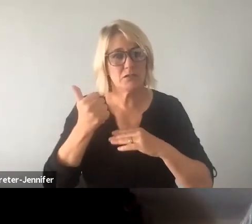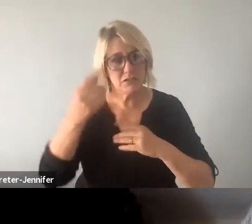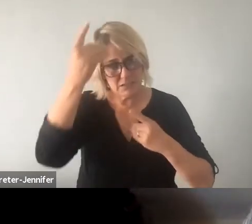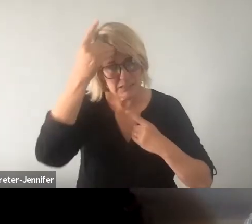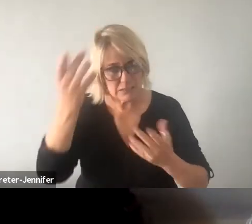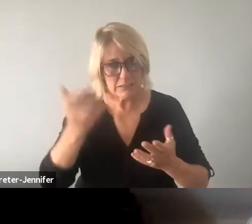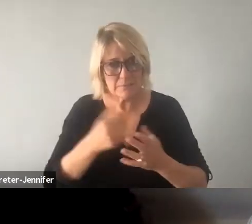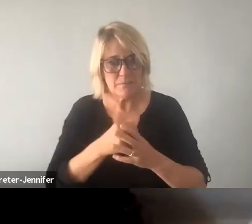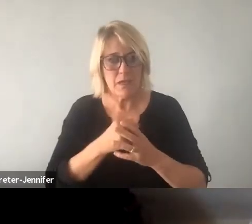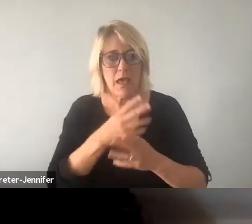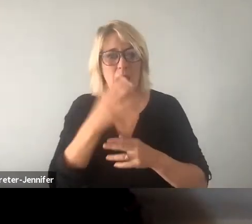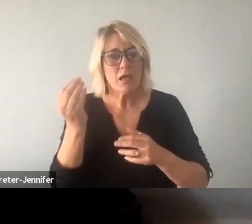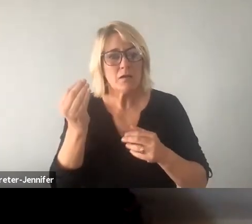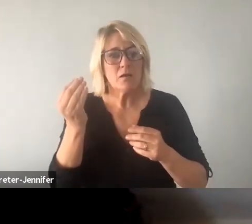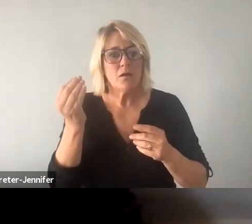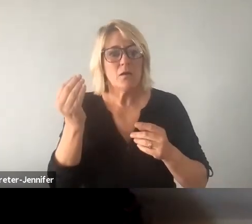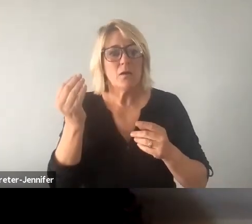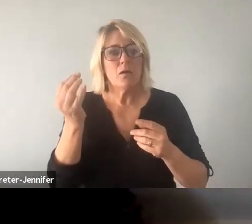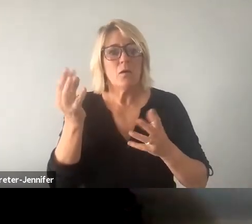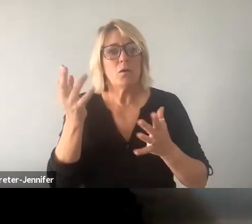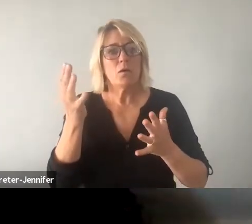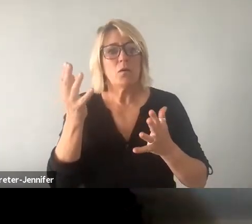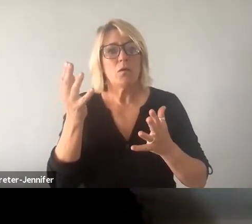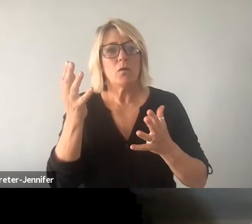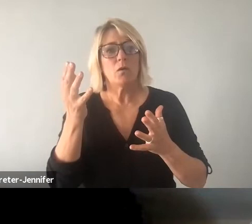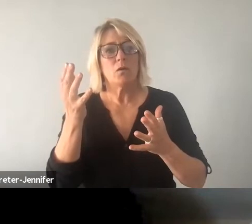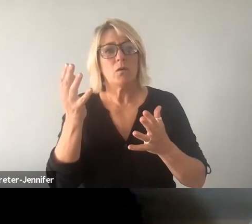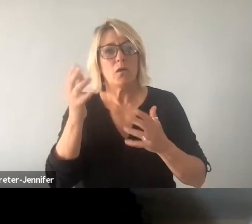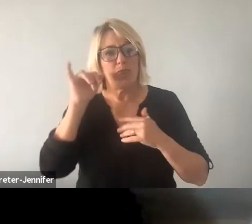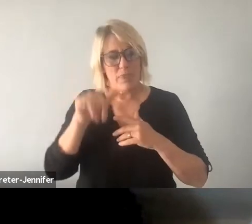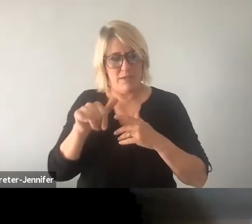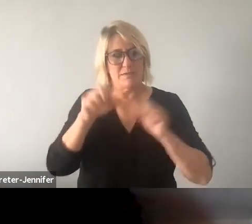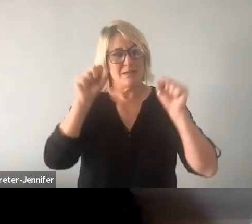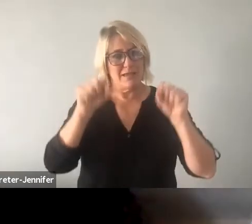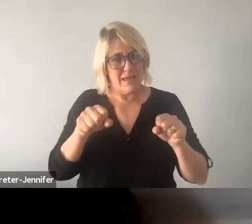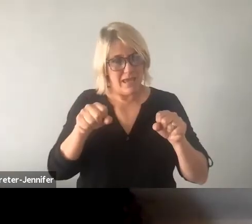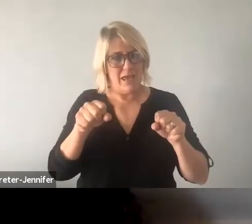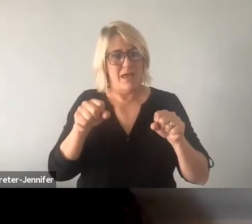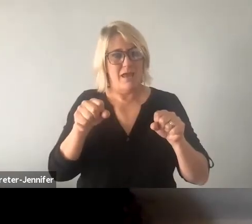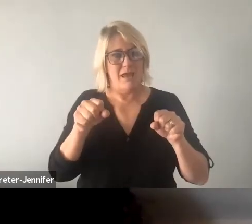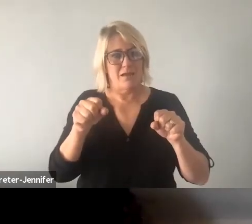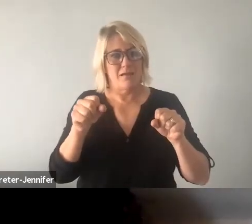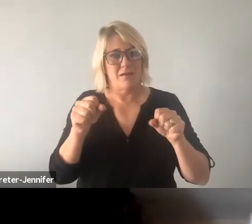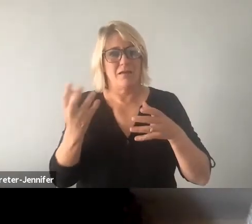You know, it's a serious disease. It's highly contagious. It's a dangerous,